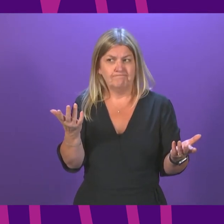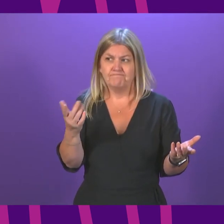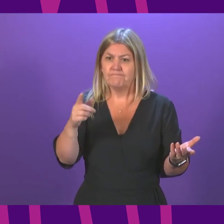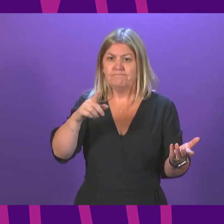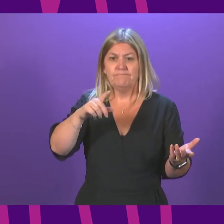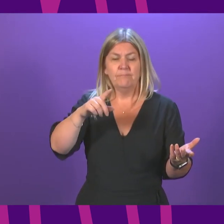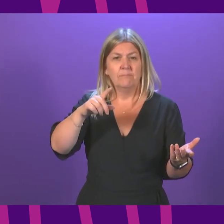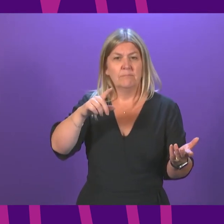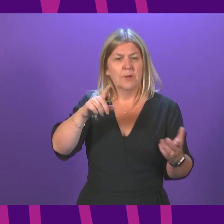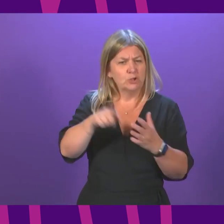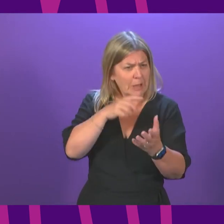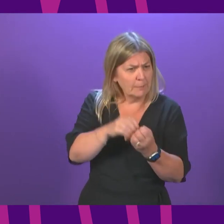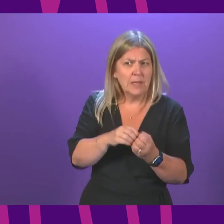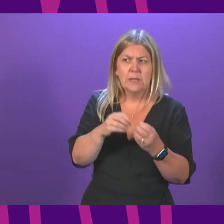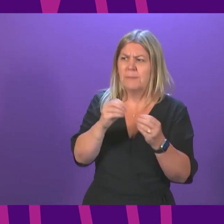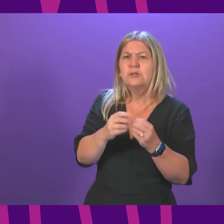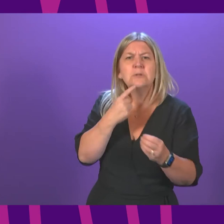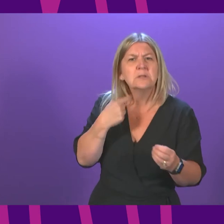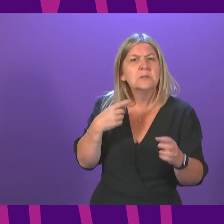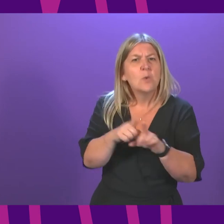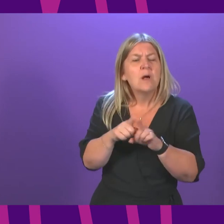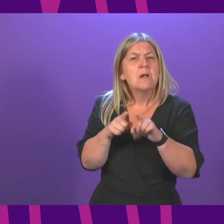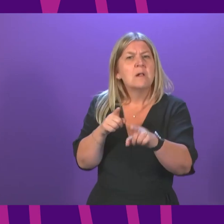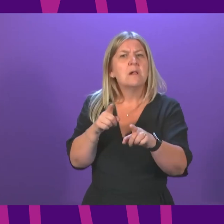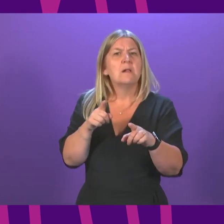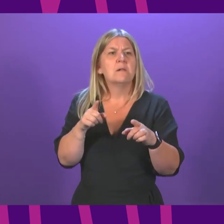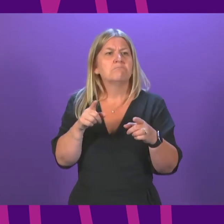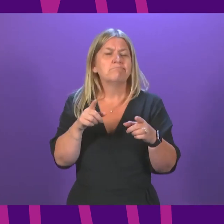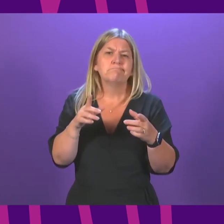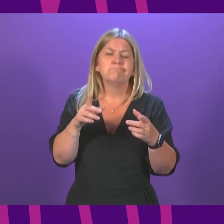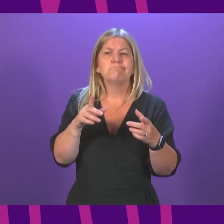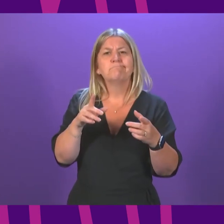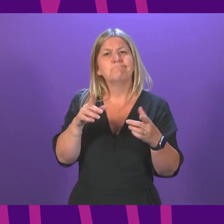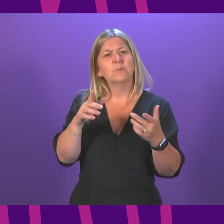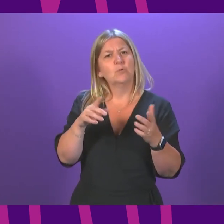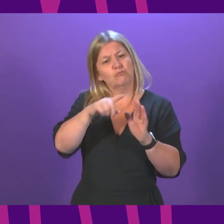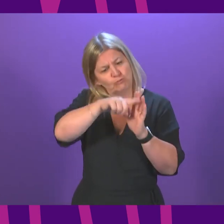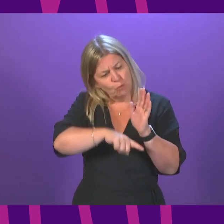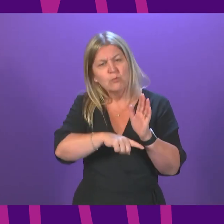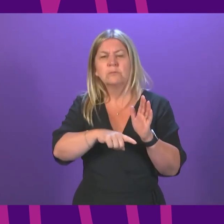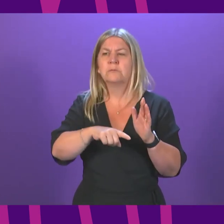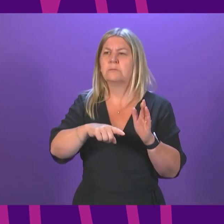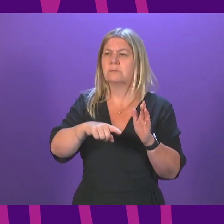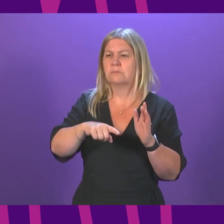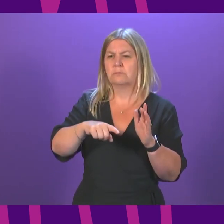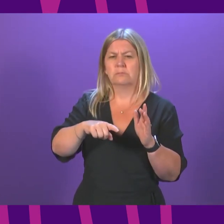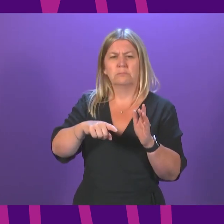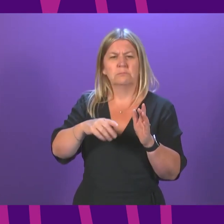talked yesterday about the relaxation of requirements around some of the arrangements when people